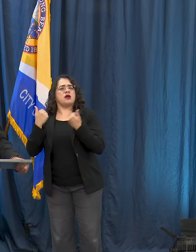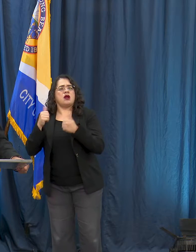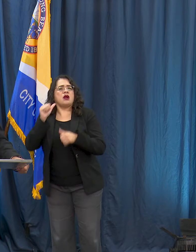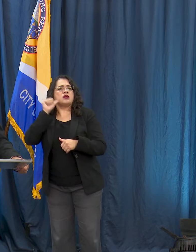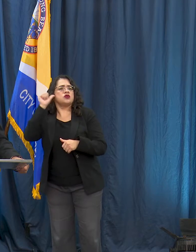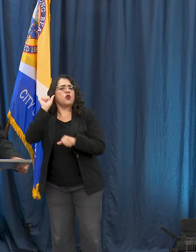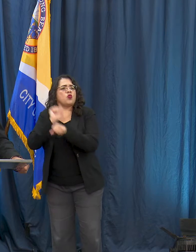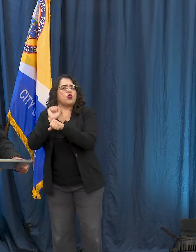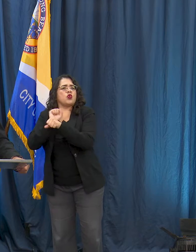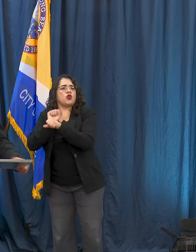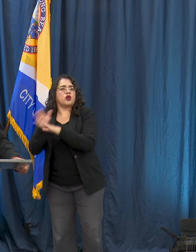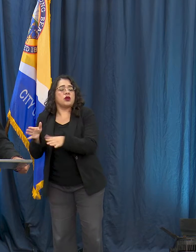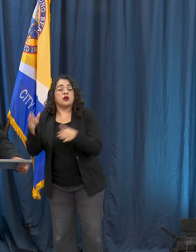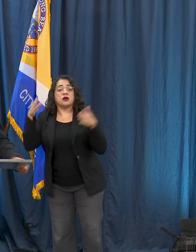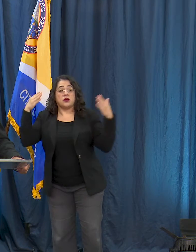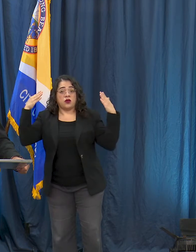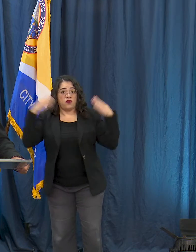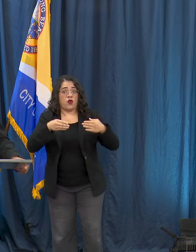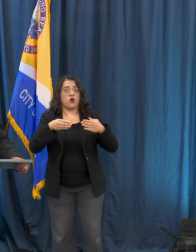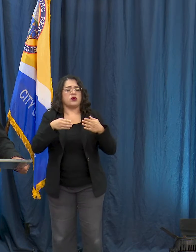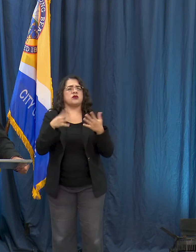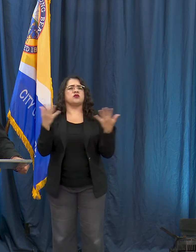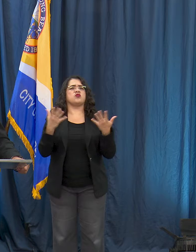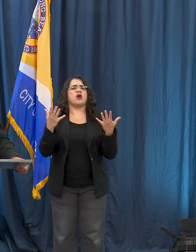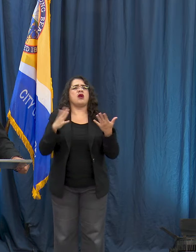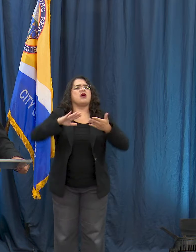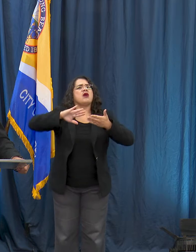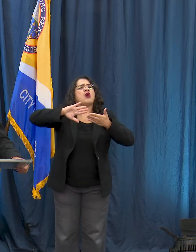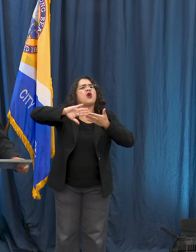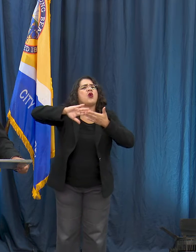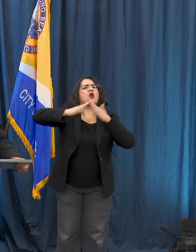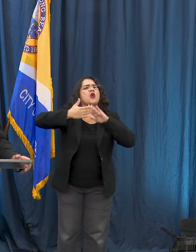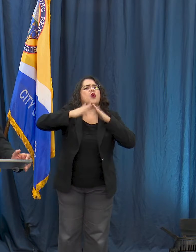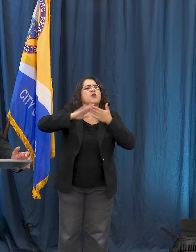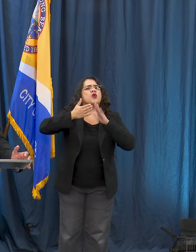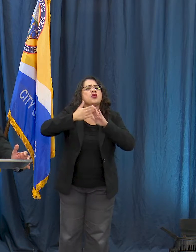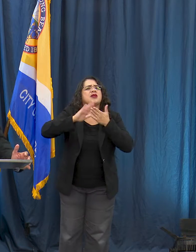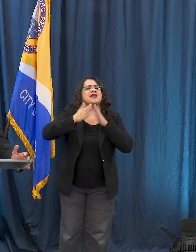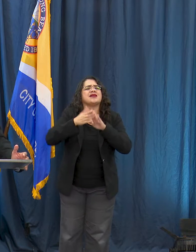communities that need support. These are